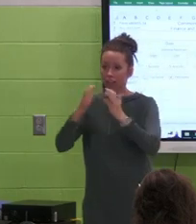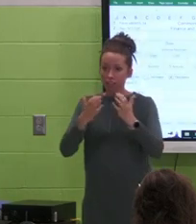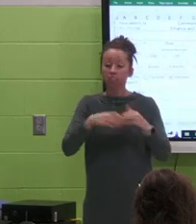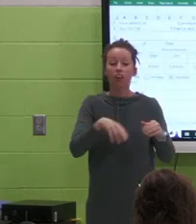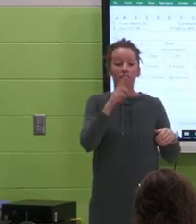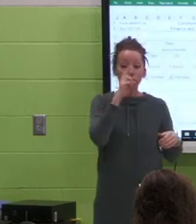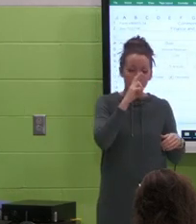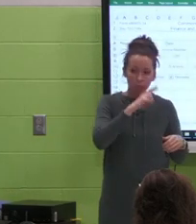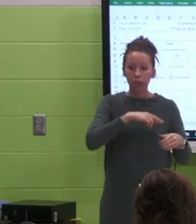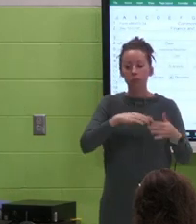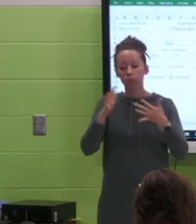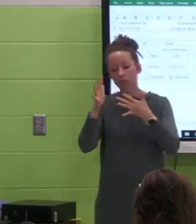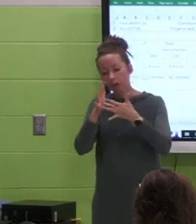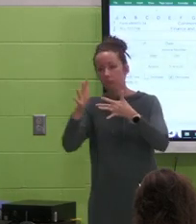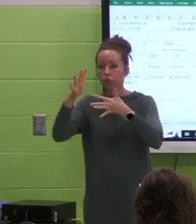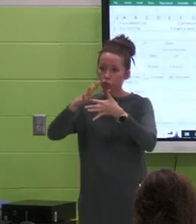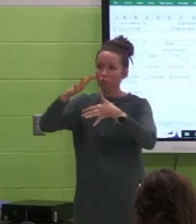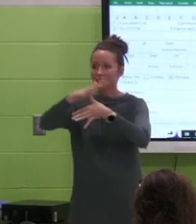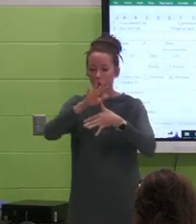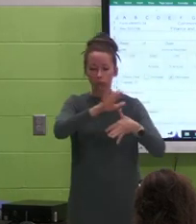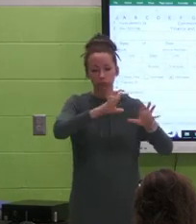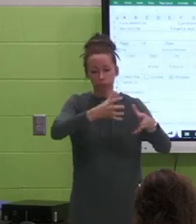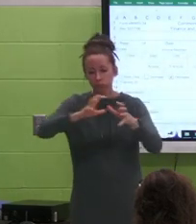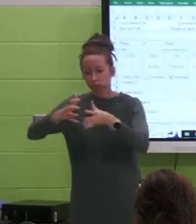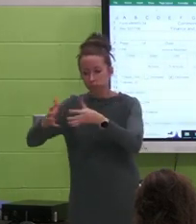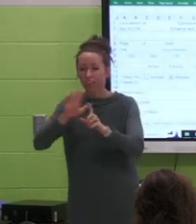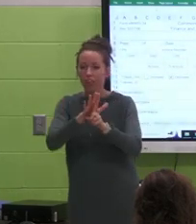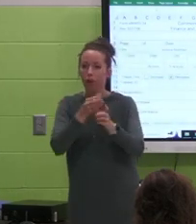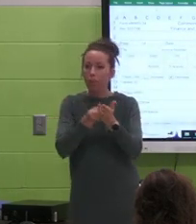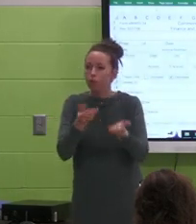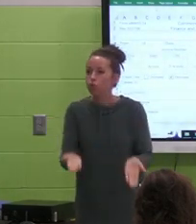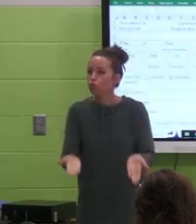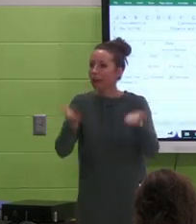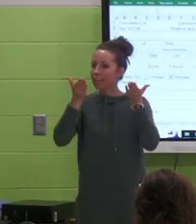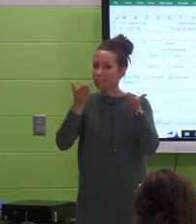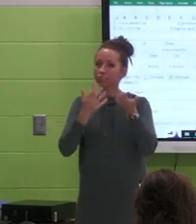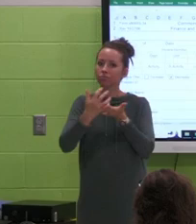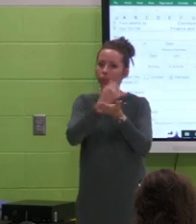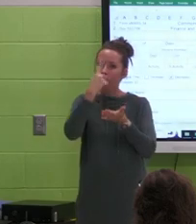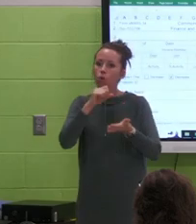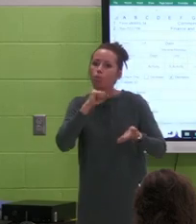they're fundraising earning things towards their prom and senior trip and those kinds of things